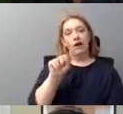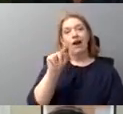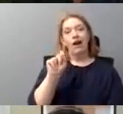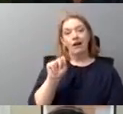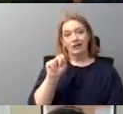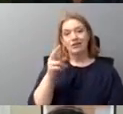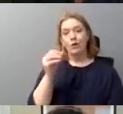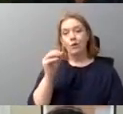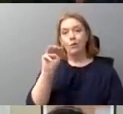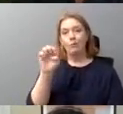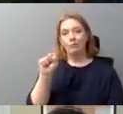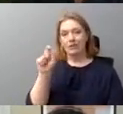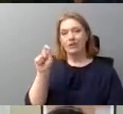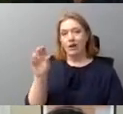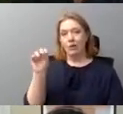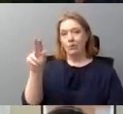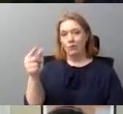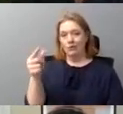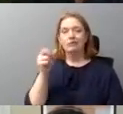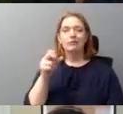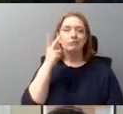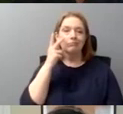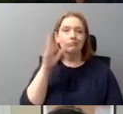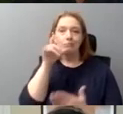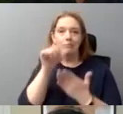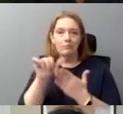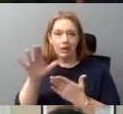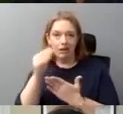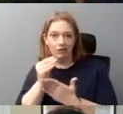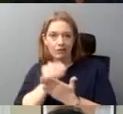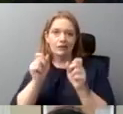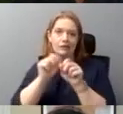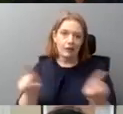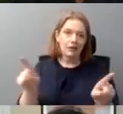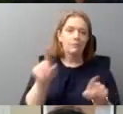or engaging with them on various social platforms, all of which we will add links to the chat now.